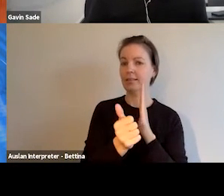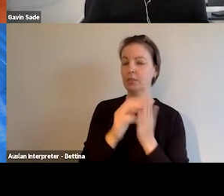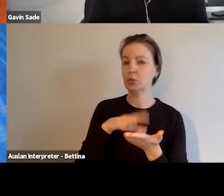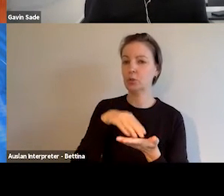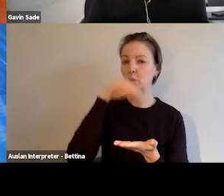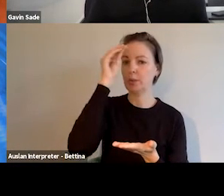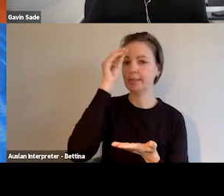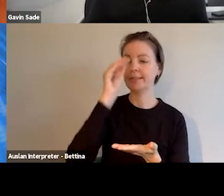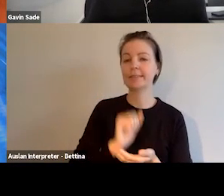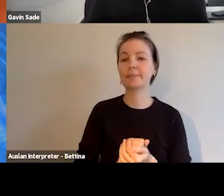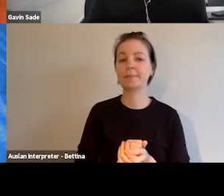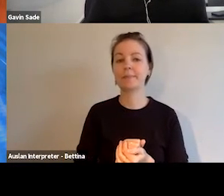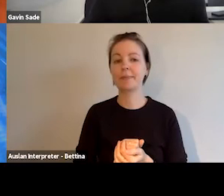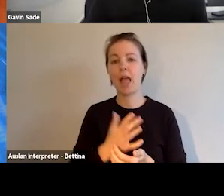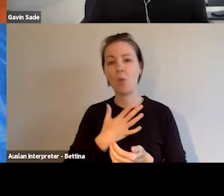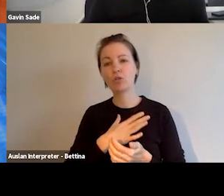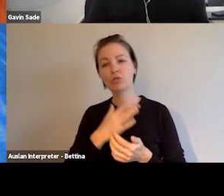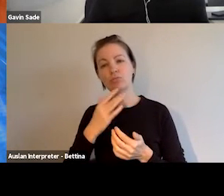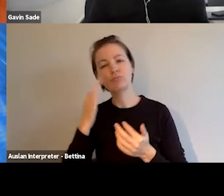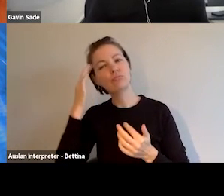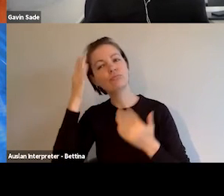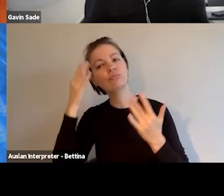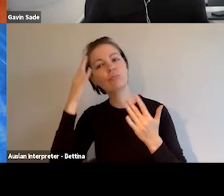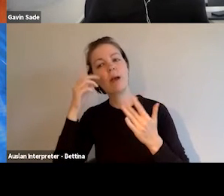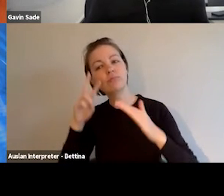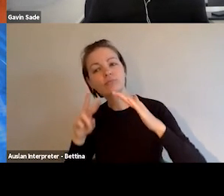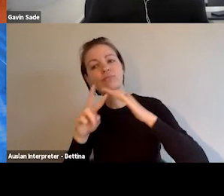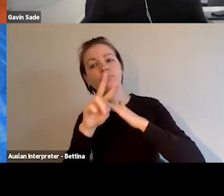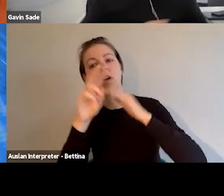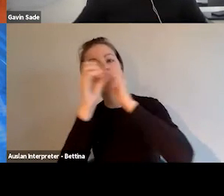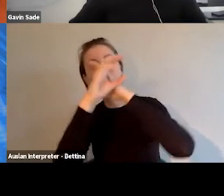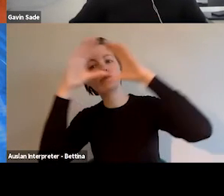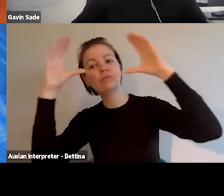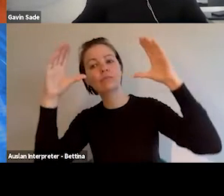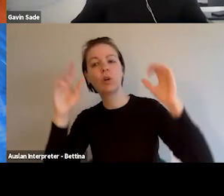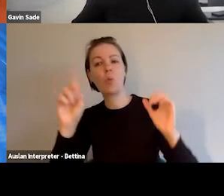what is a sense of a human being in the future. We went through a period of a semester